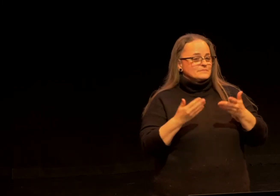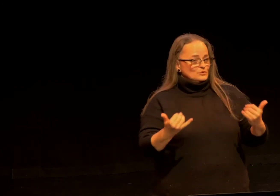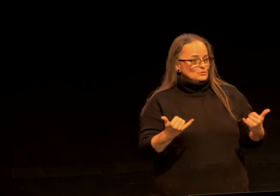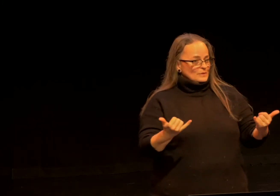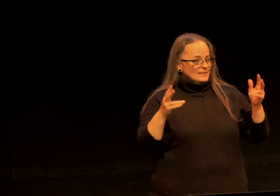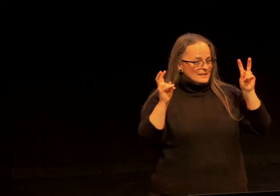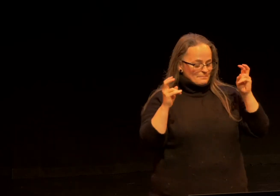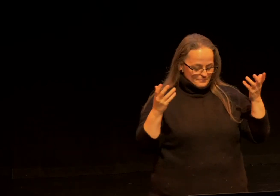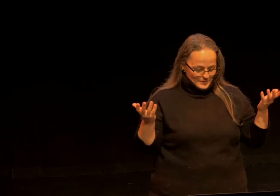I love them. They're great.